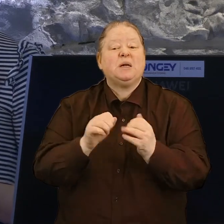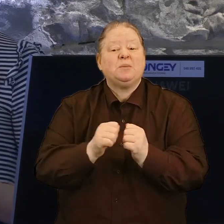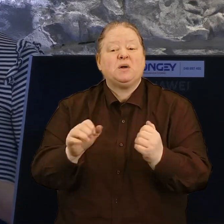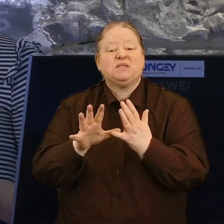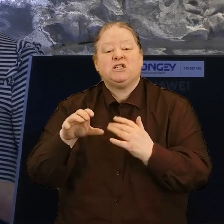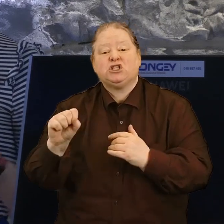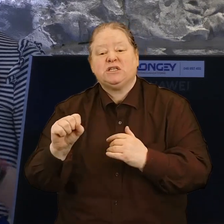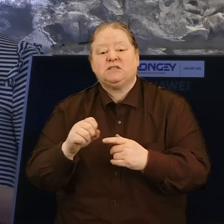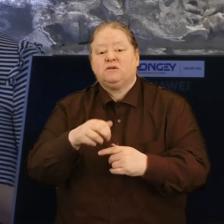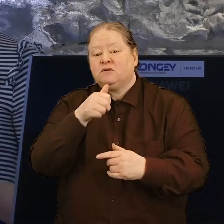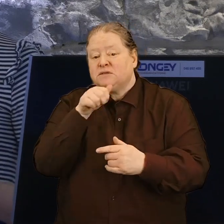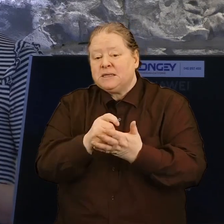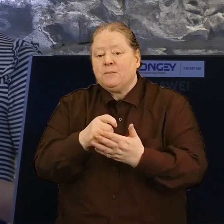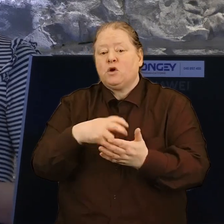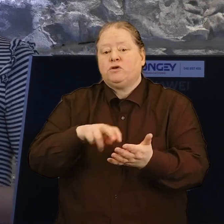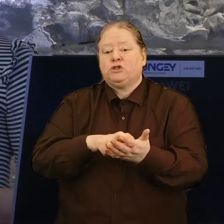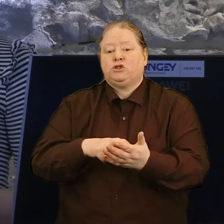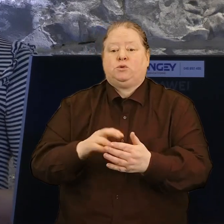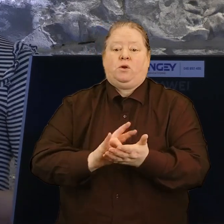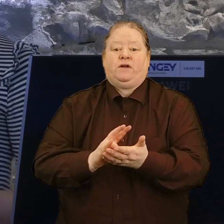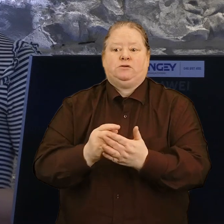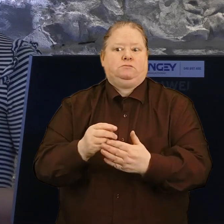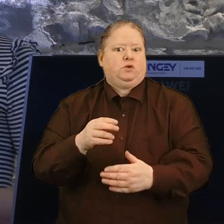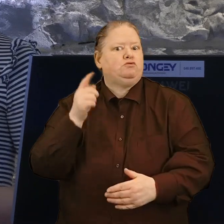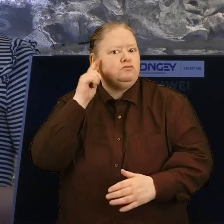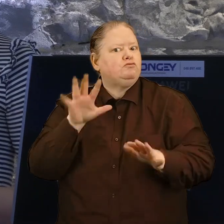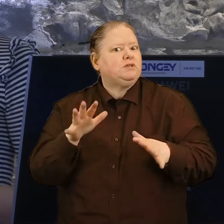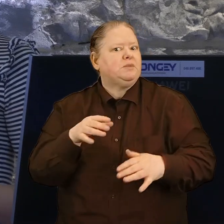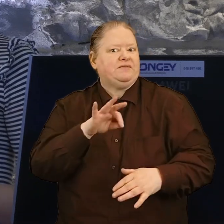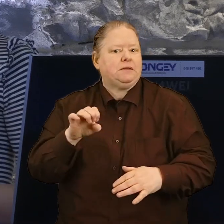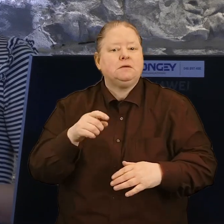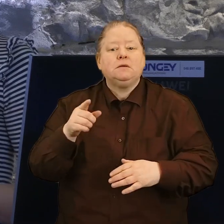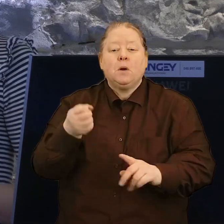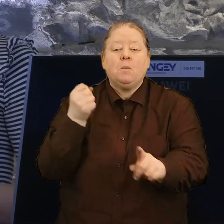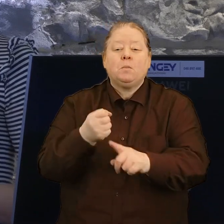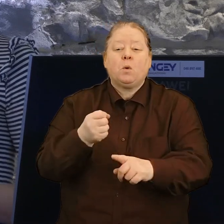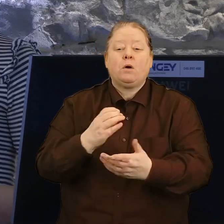time a registered qualification at a reasonable fee. The impact on the College's finances was immediate.